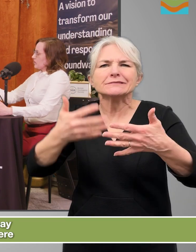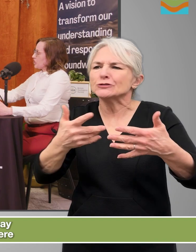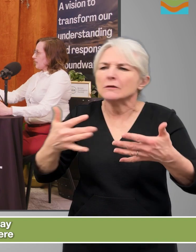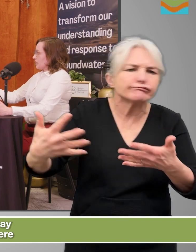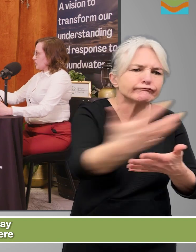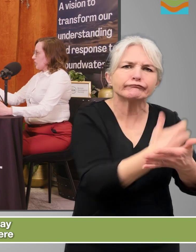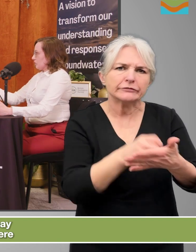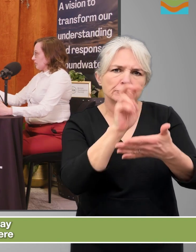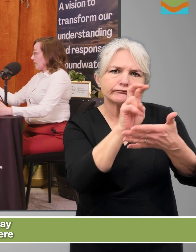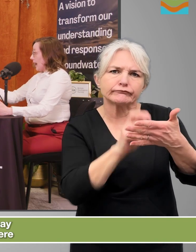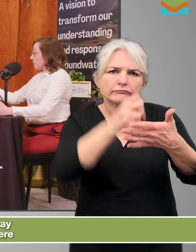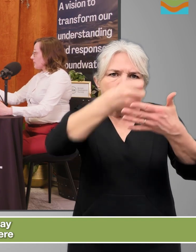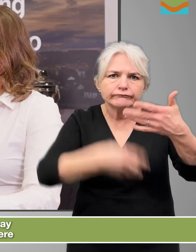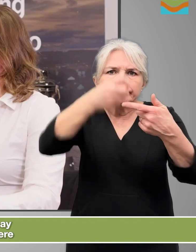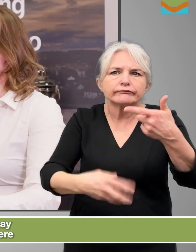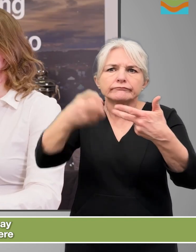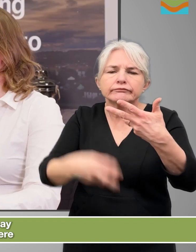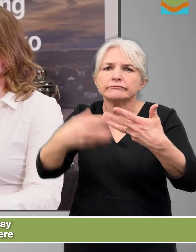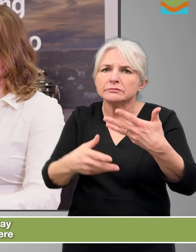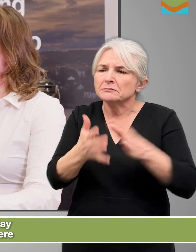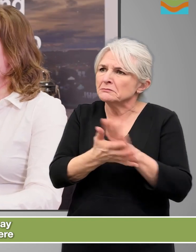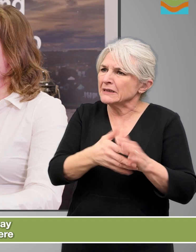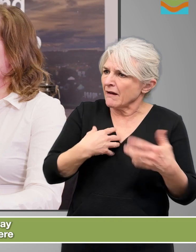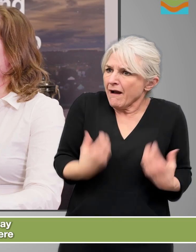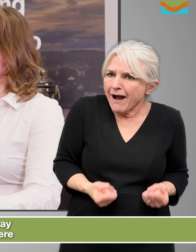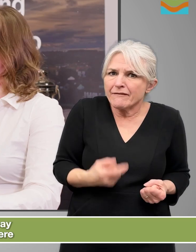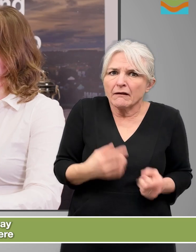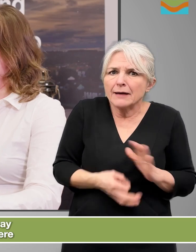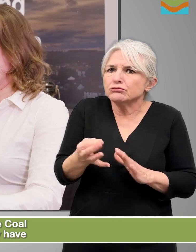challenge those gaps to say there are organisations there